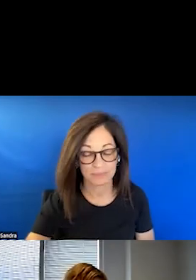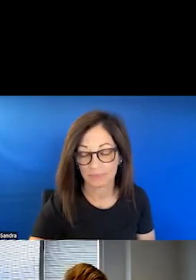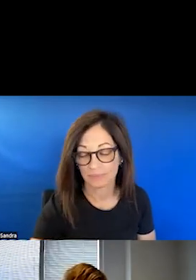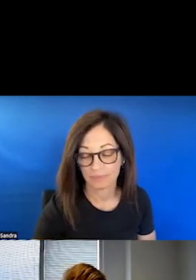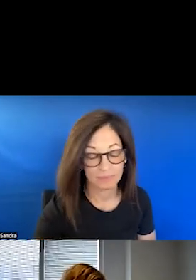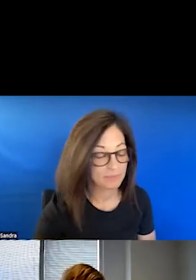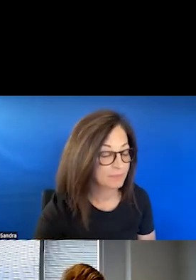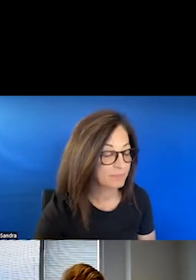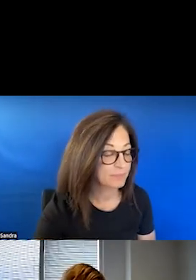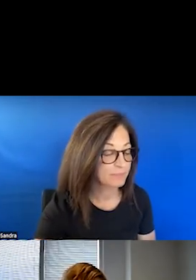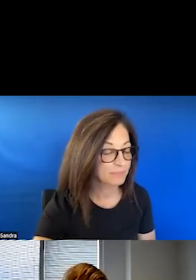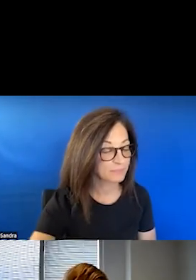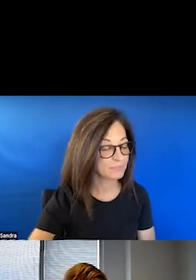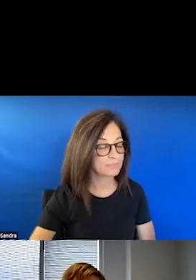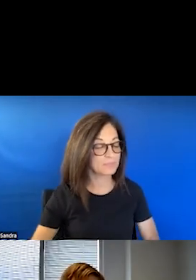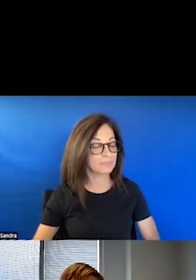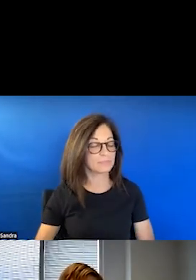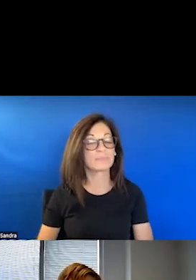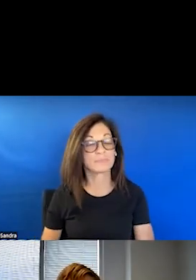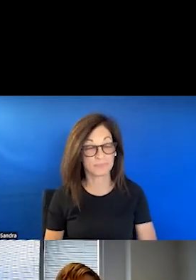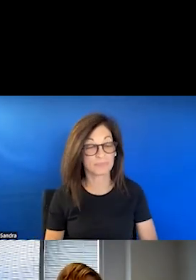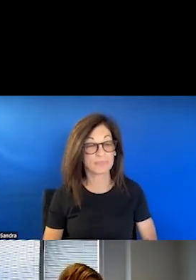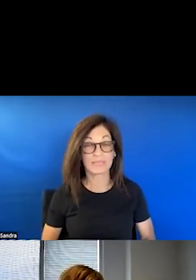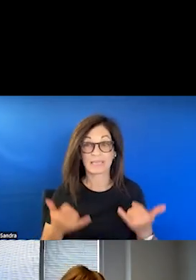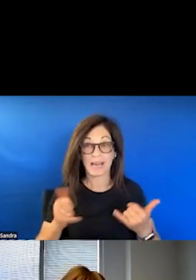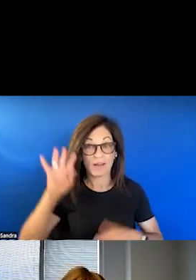ALL RIGHT, AND, LET'S GO FROM THE FEDERAL GOVERNMENT TO, TO THE STATE PERSPECTIVE. SO,